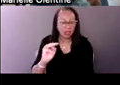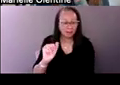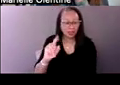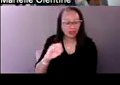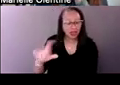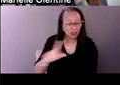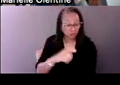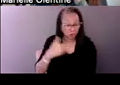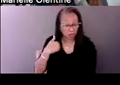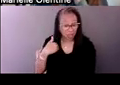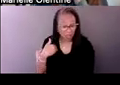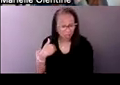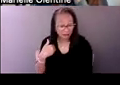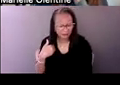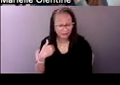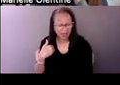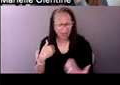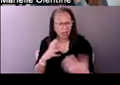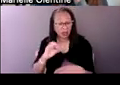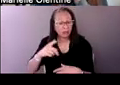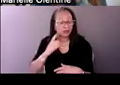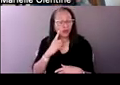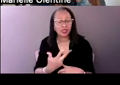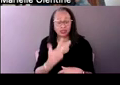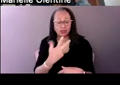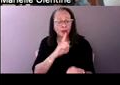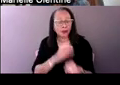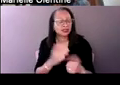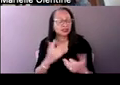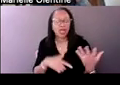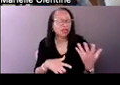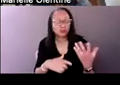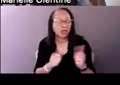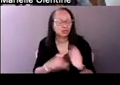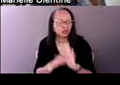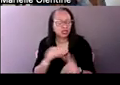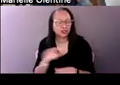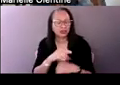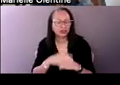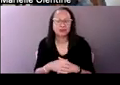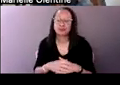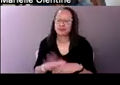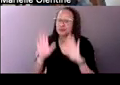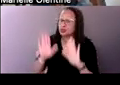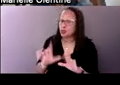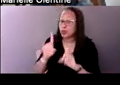your project, but also not the same. You don't need to look for something that is like, say, I'm making a